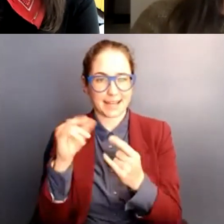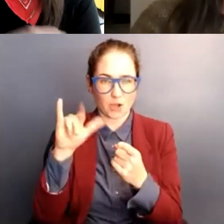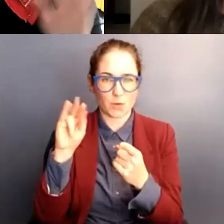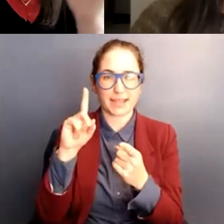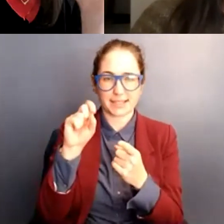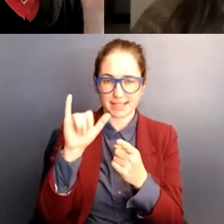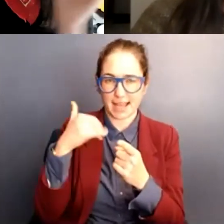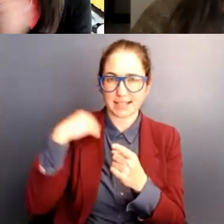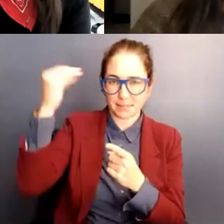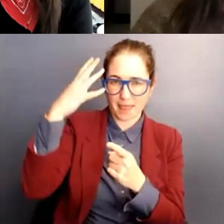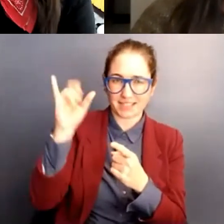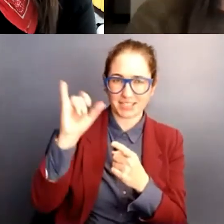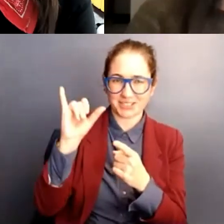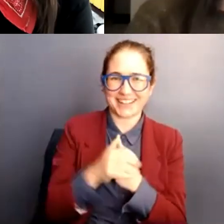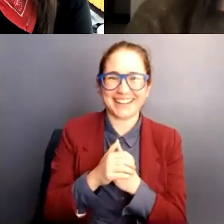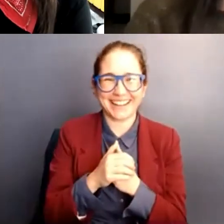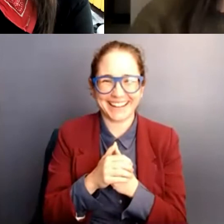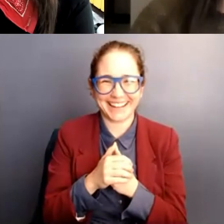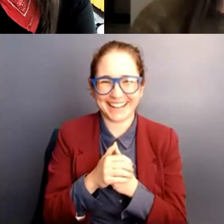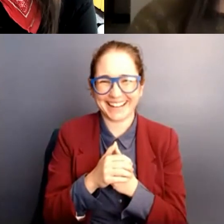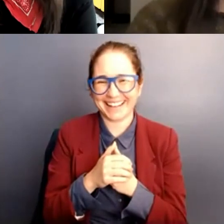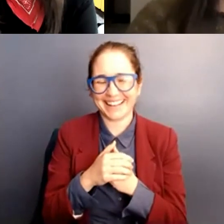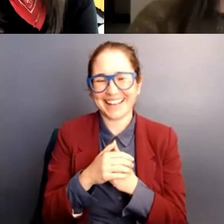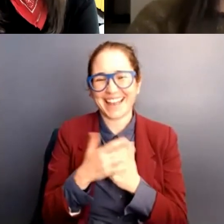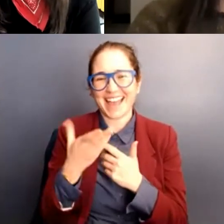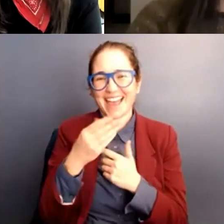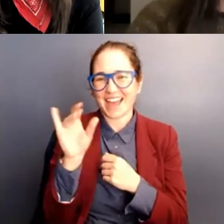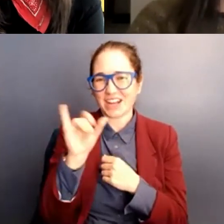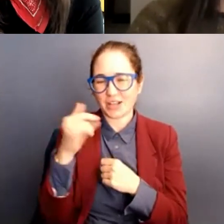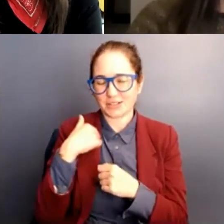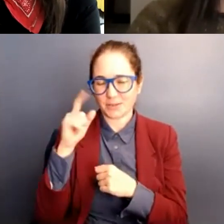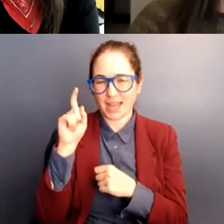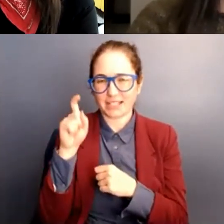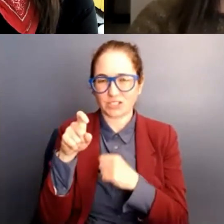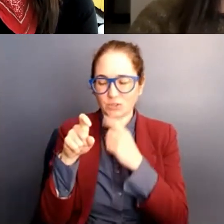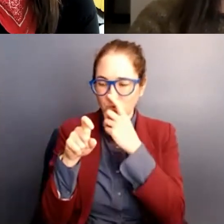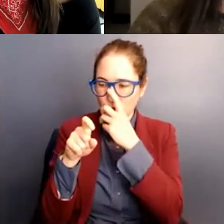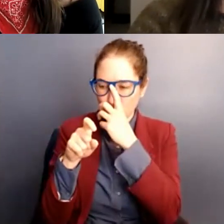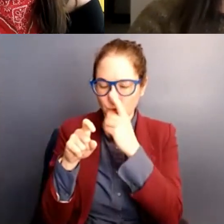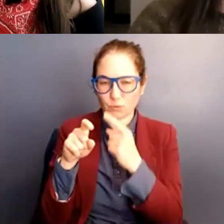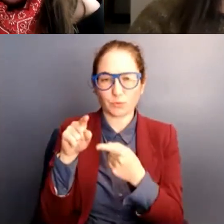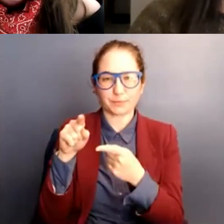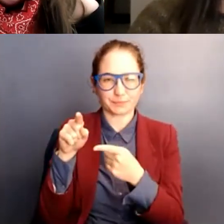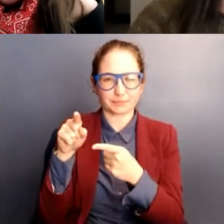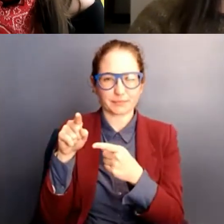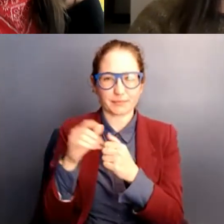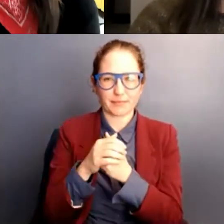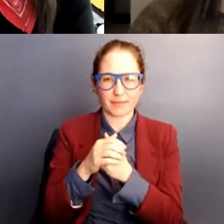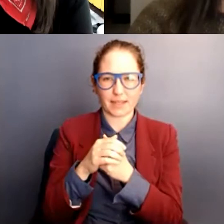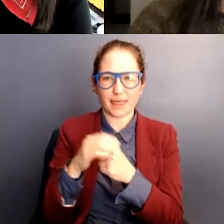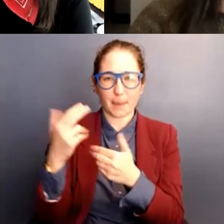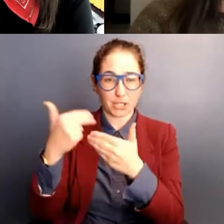And I had to turn the participants --